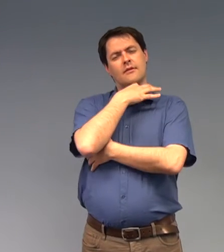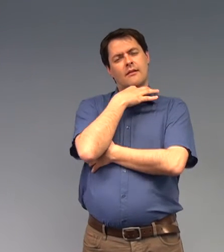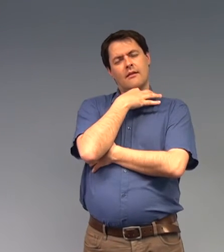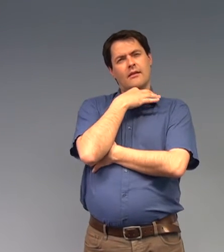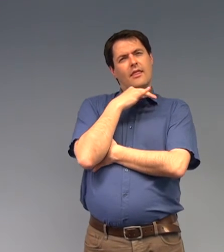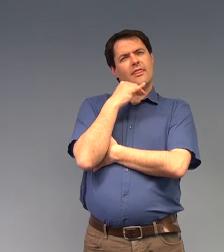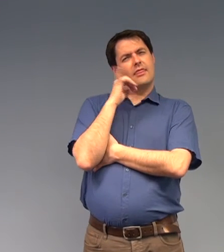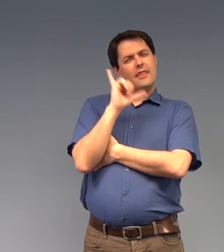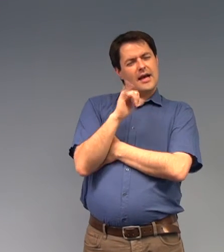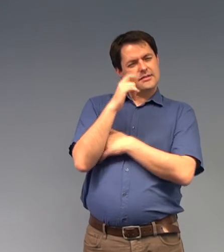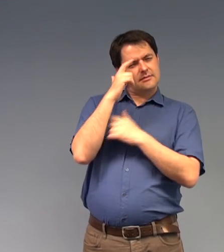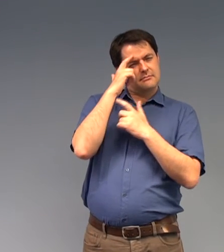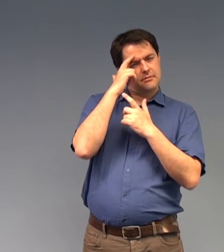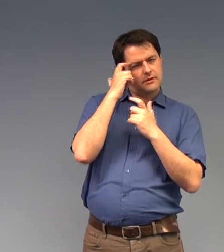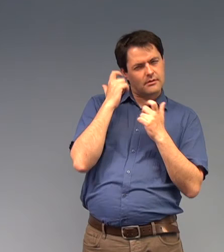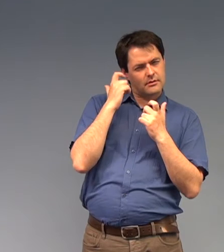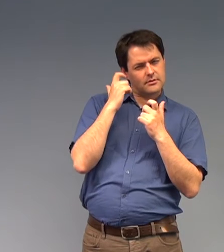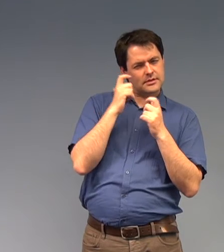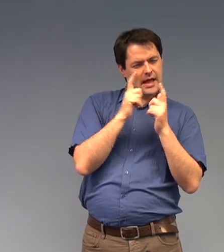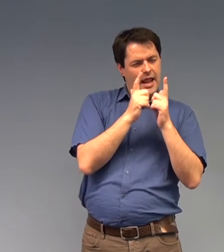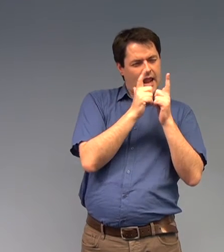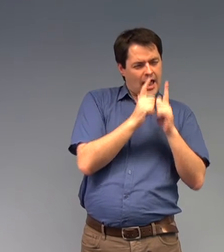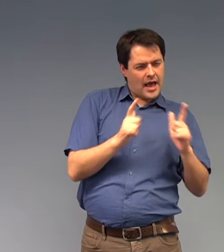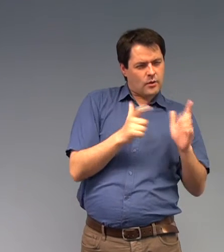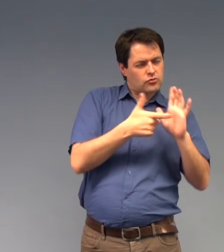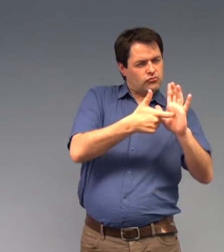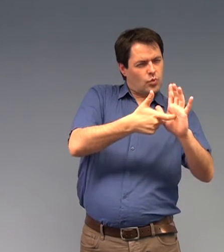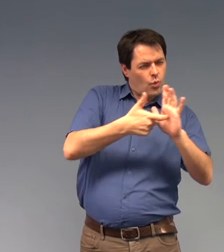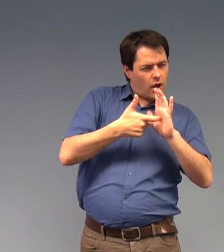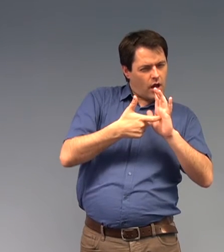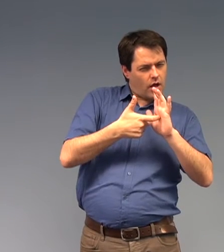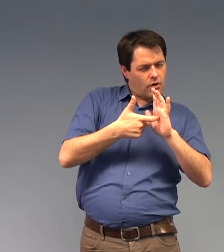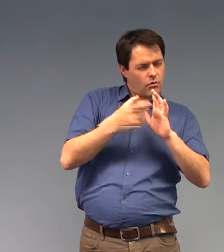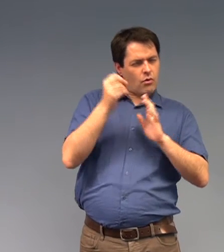And I was very interested to see that.